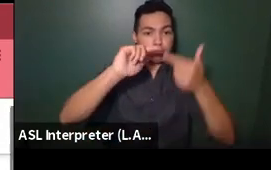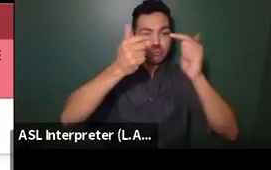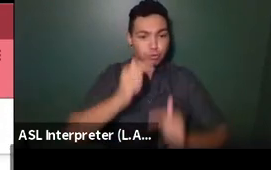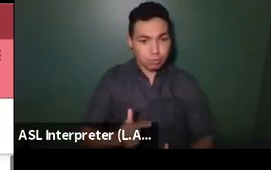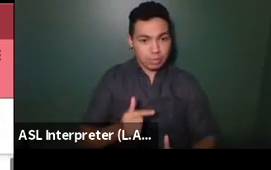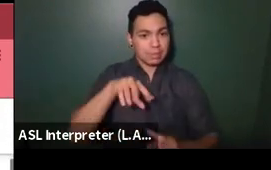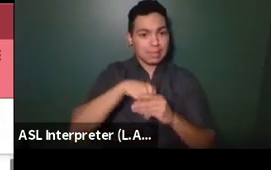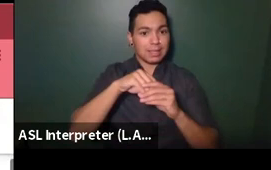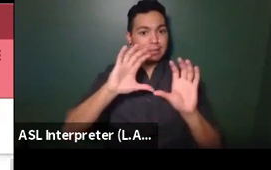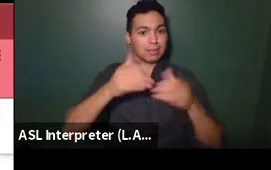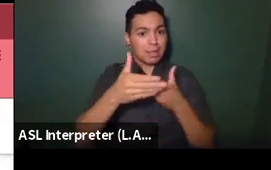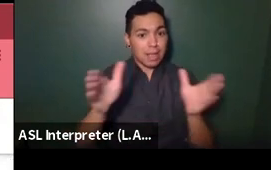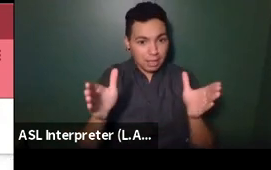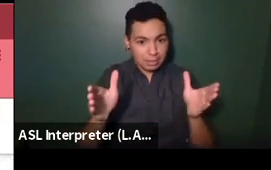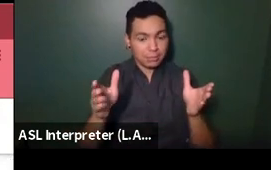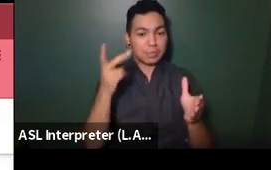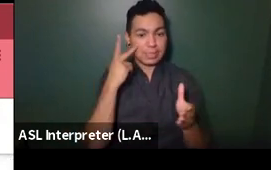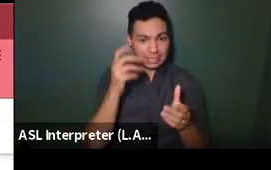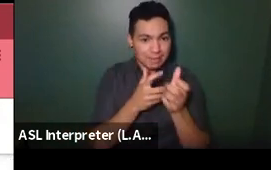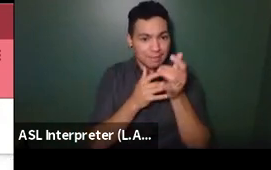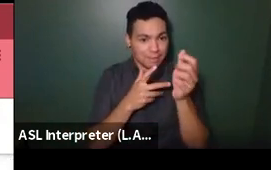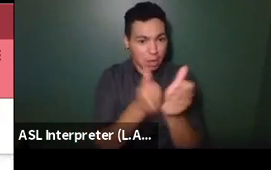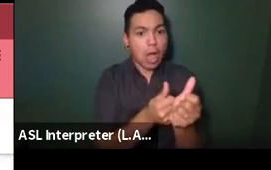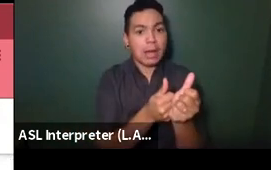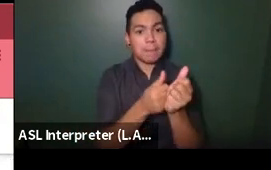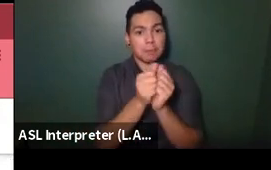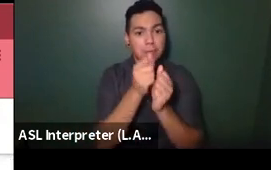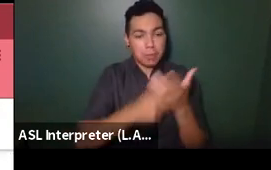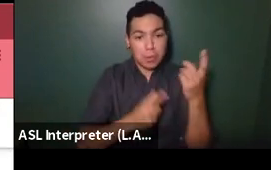Katherine Livick - ESD 112: And her stream has adjusted and Classwork is still here.